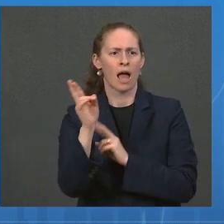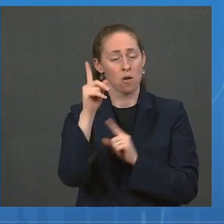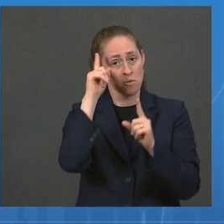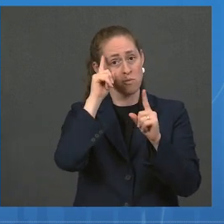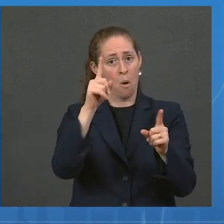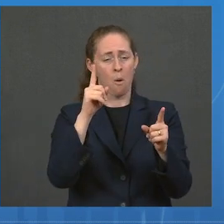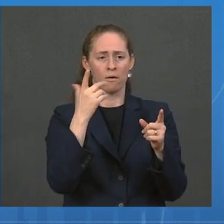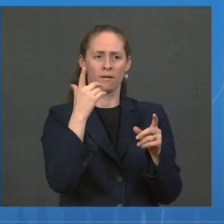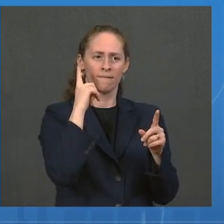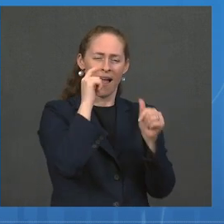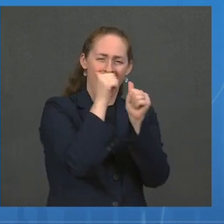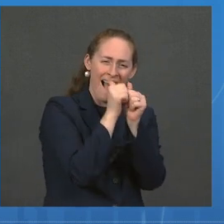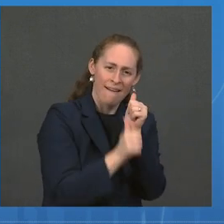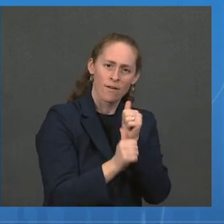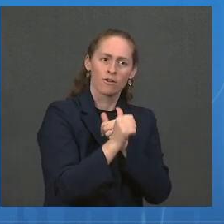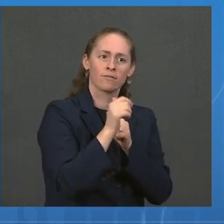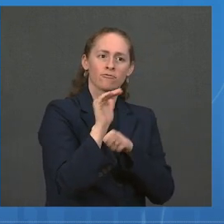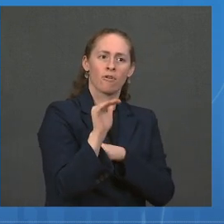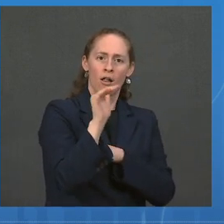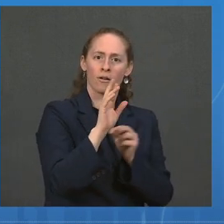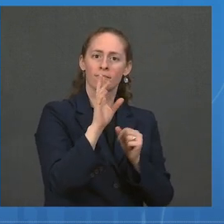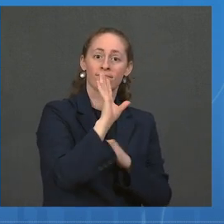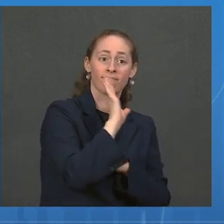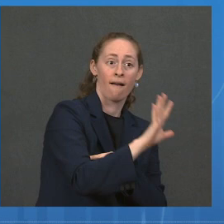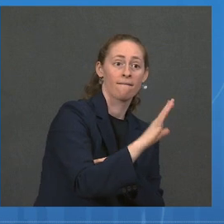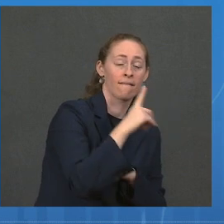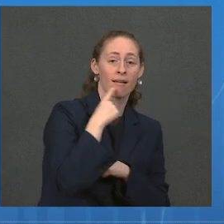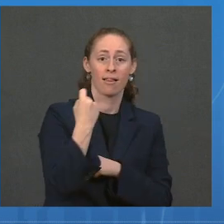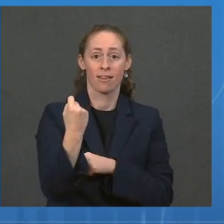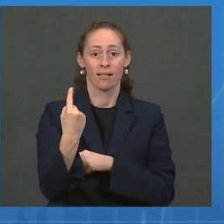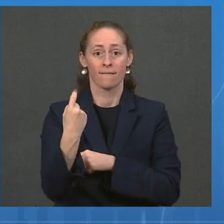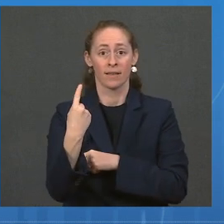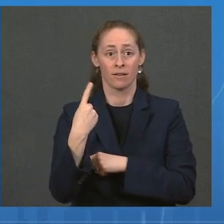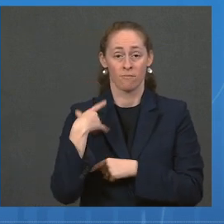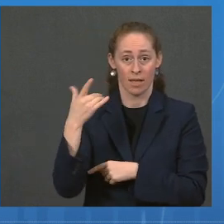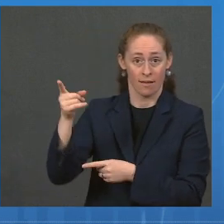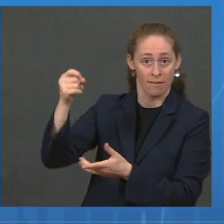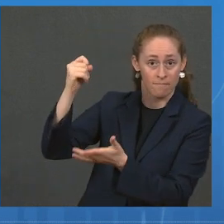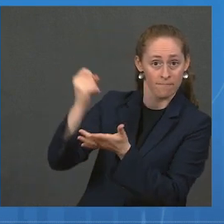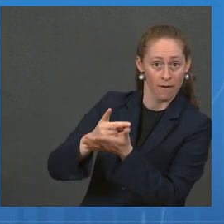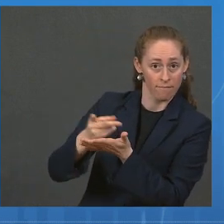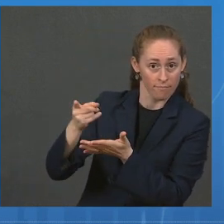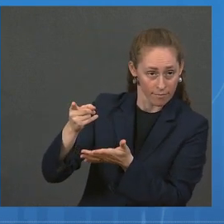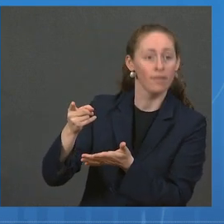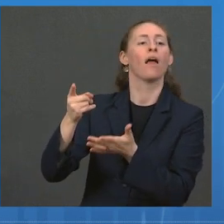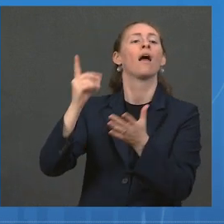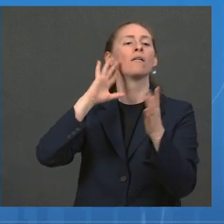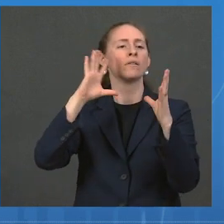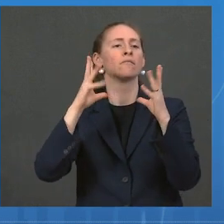And as soon as the vaccine is authorized by the FDA, we will begin shipping millions of doses nationwide.